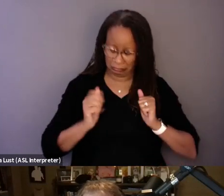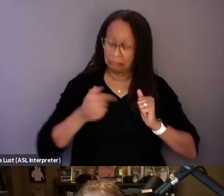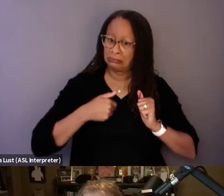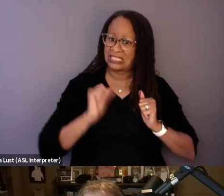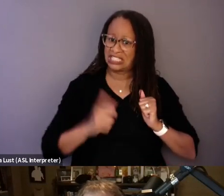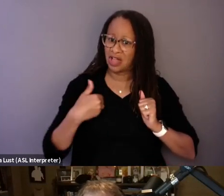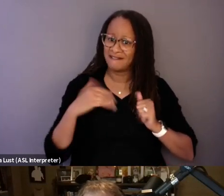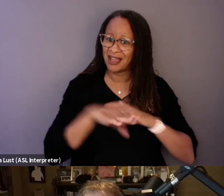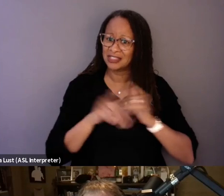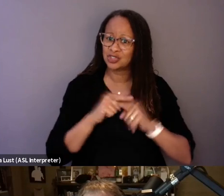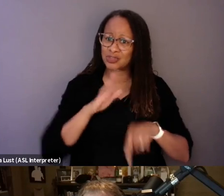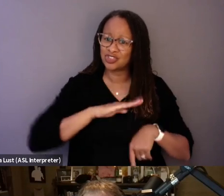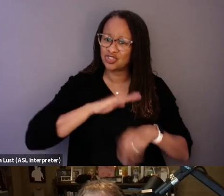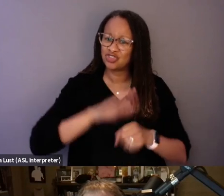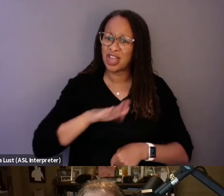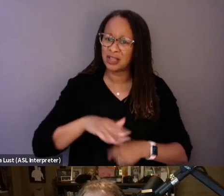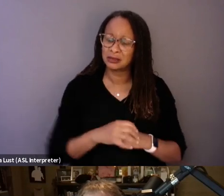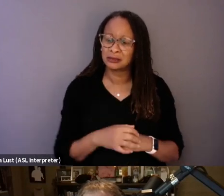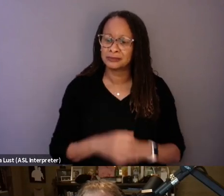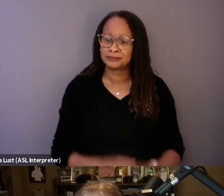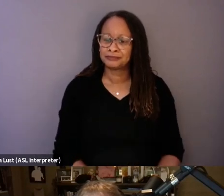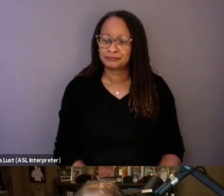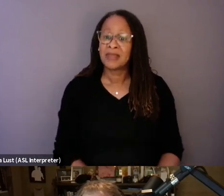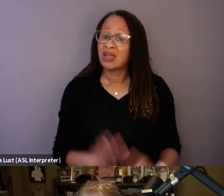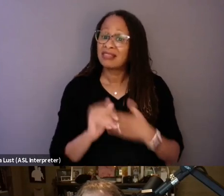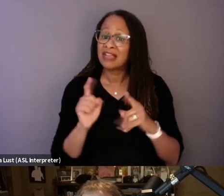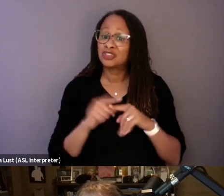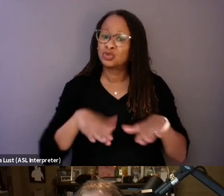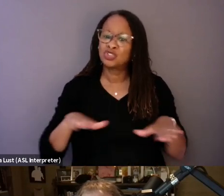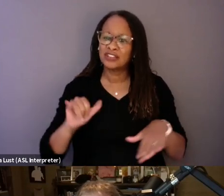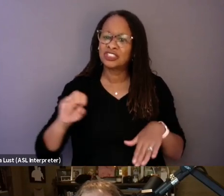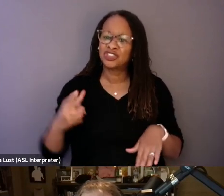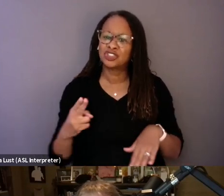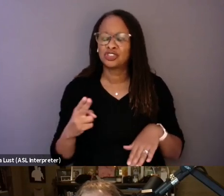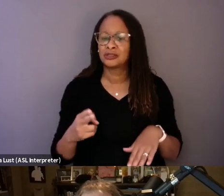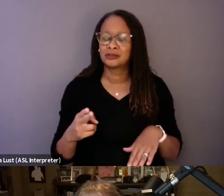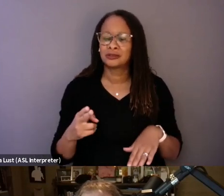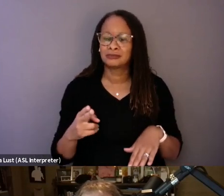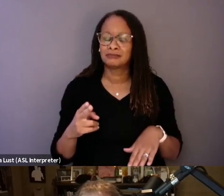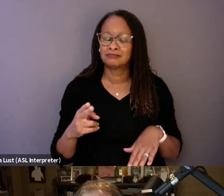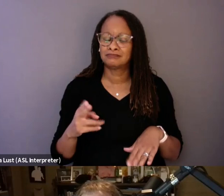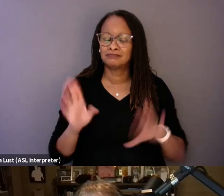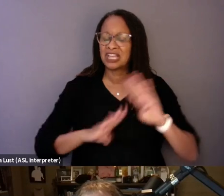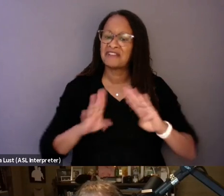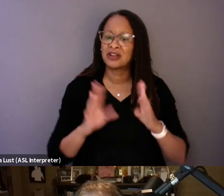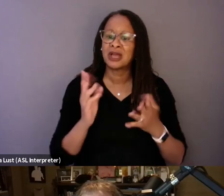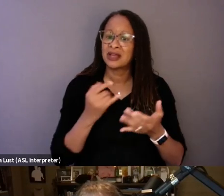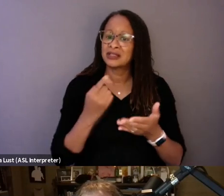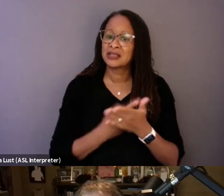to some childish behavior as well. You might get your lines blurred at times. Yeah, that's interesting. You're right.